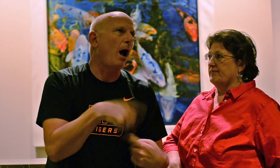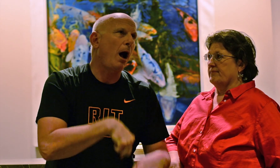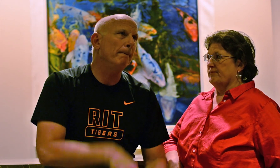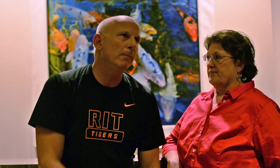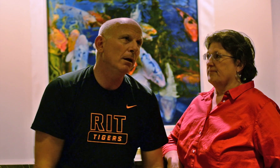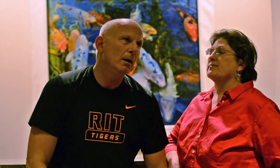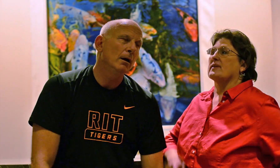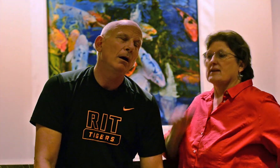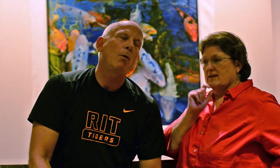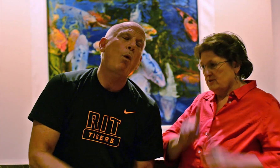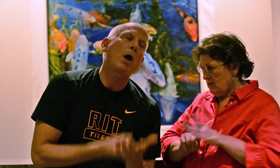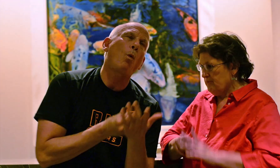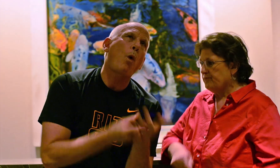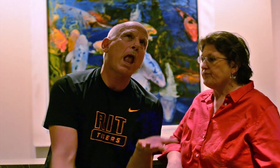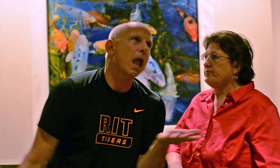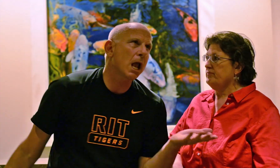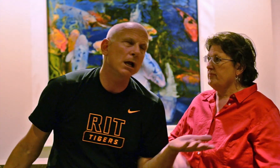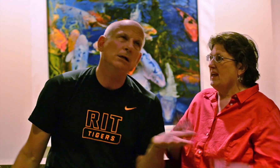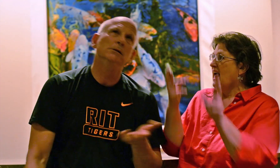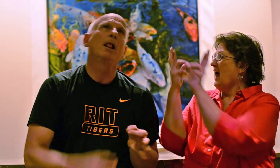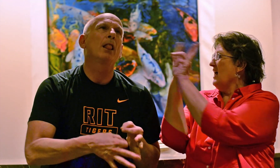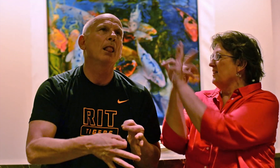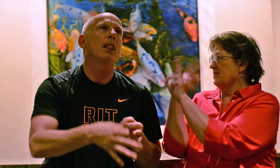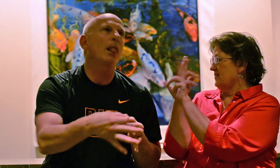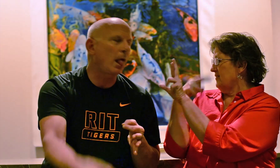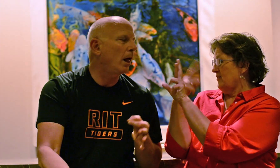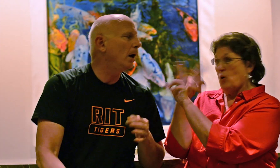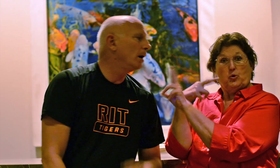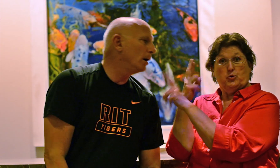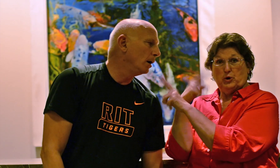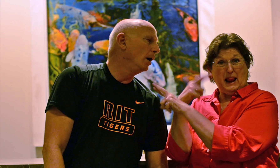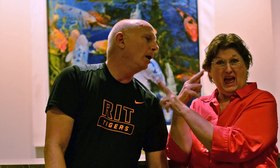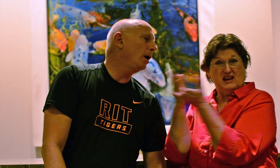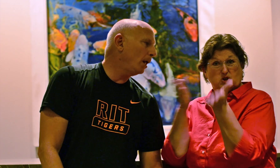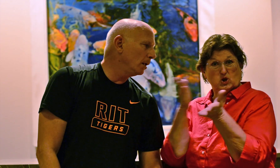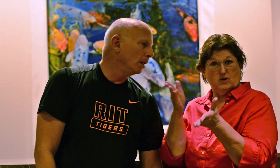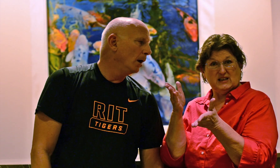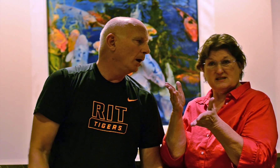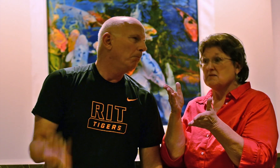Then what if they don't show, it's just so frustrating. Relay- like relay services--